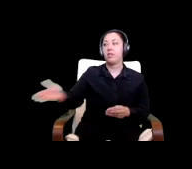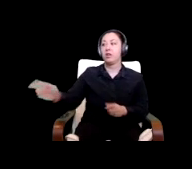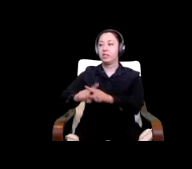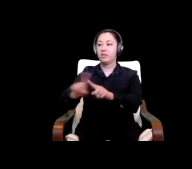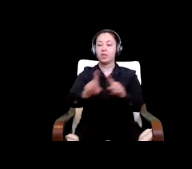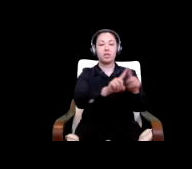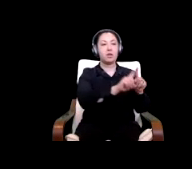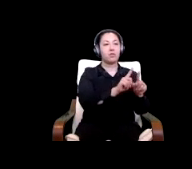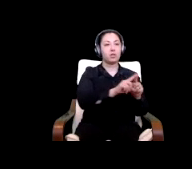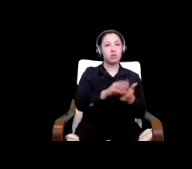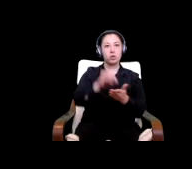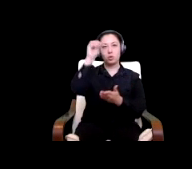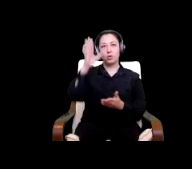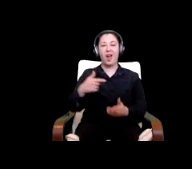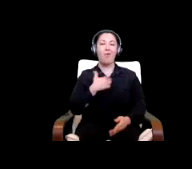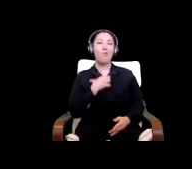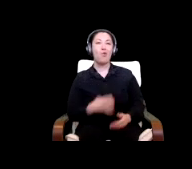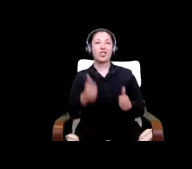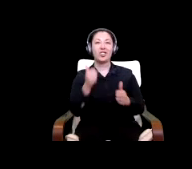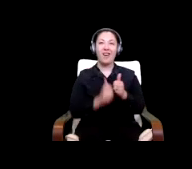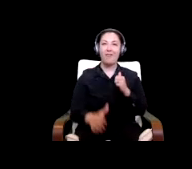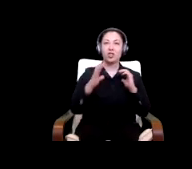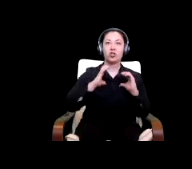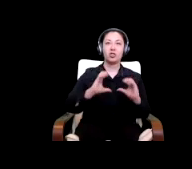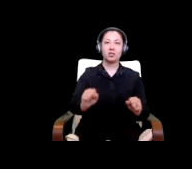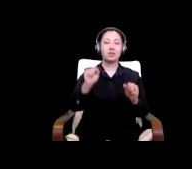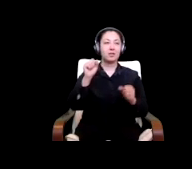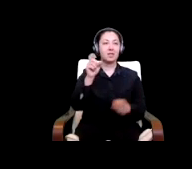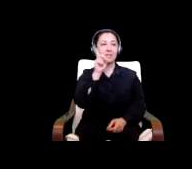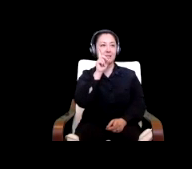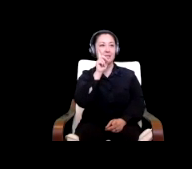having an intervenor and unfortunately that is not the case. I know a lot of parents have